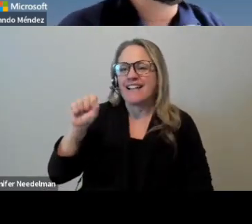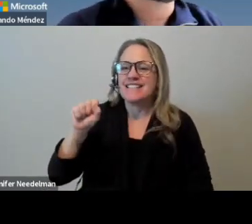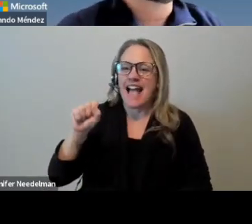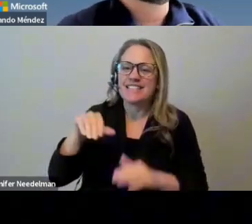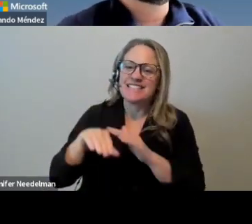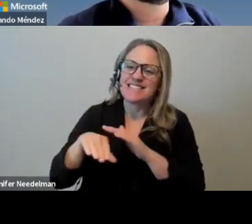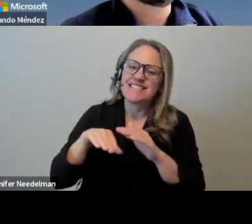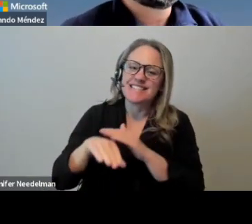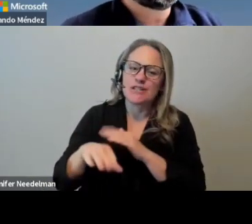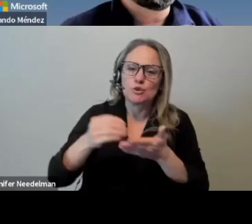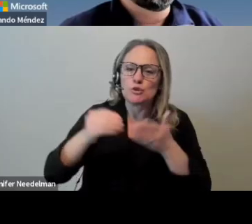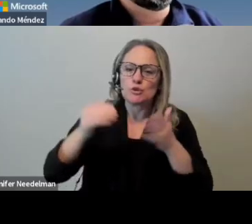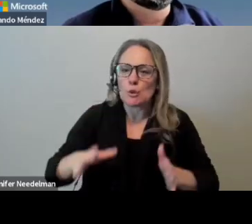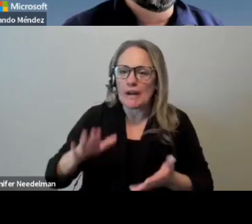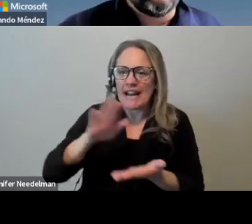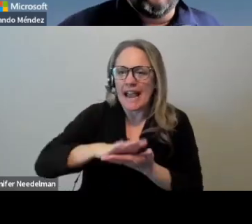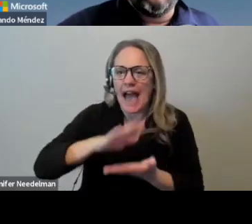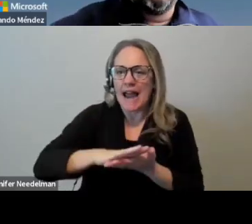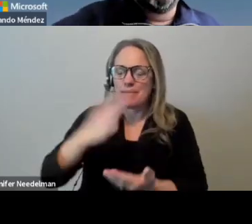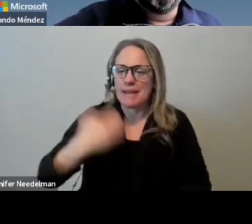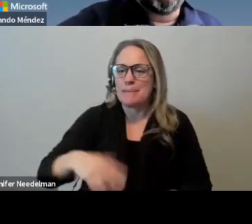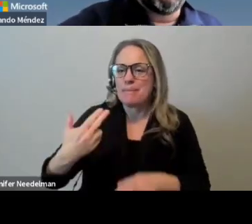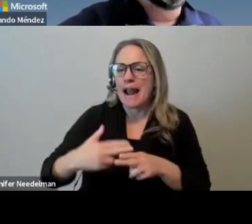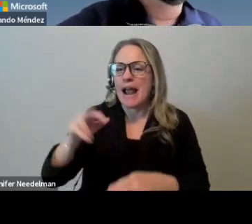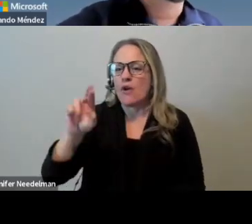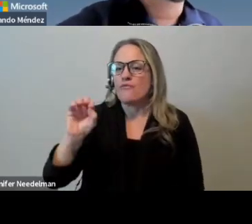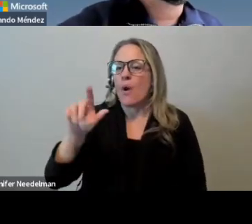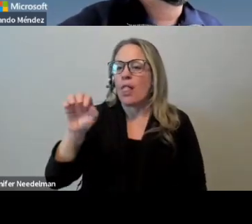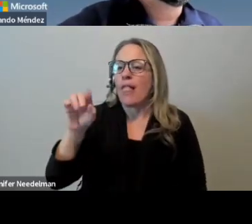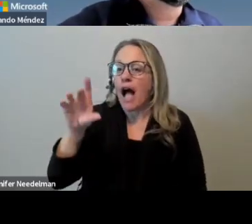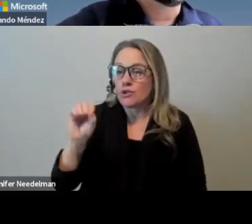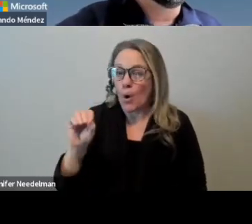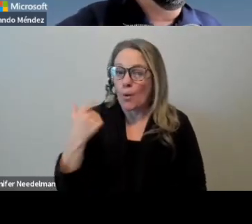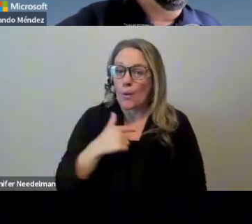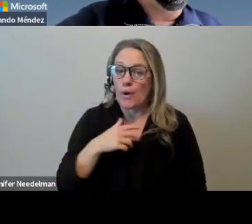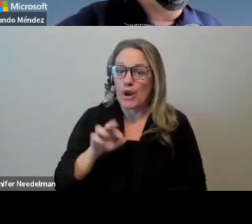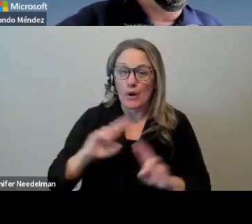This is Rolando speaking. We're ready to start our day.